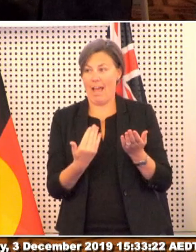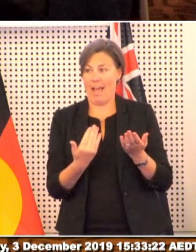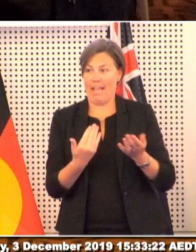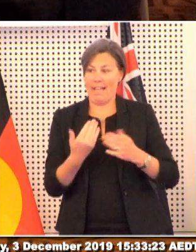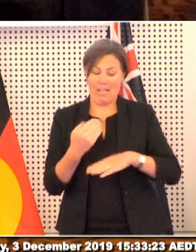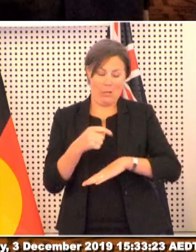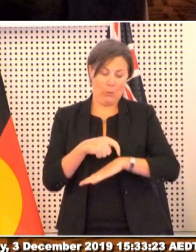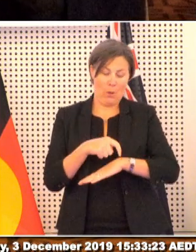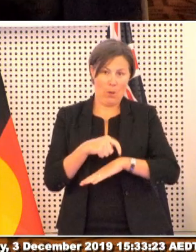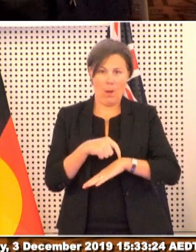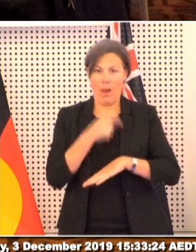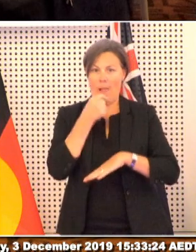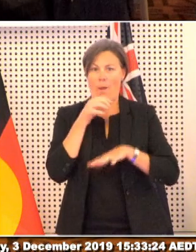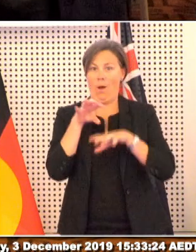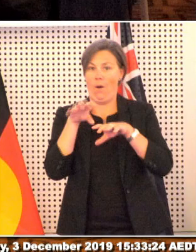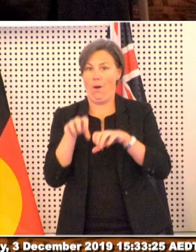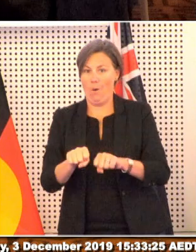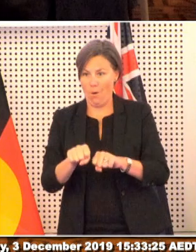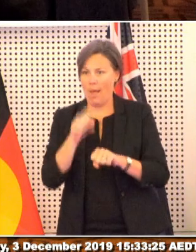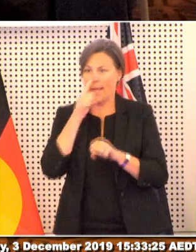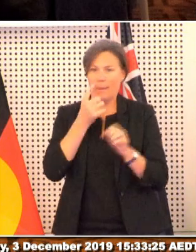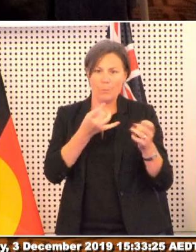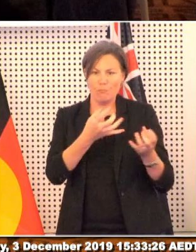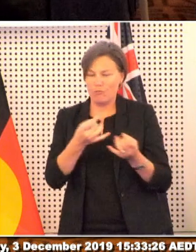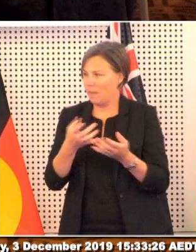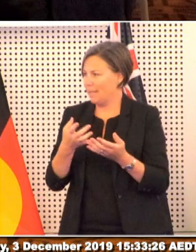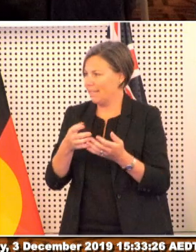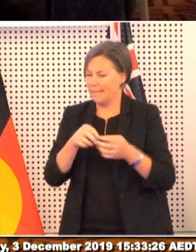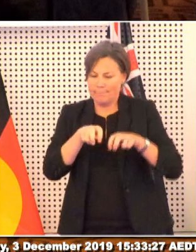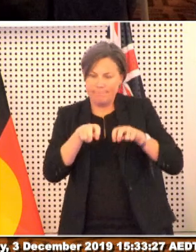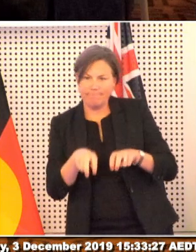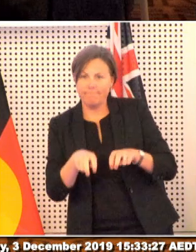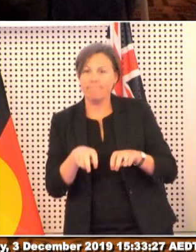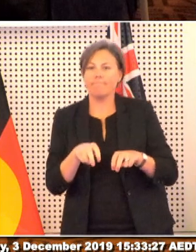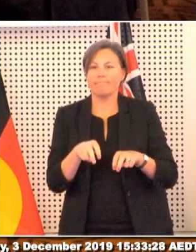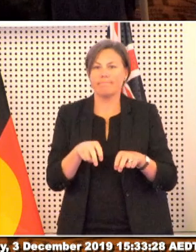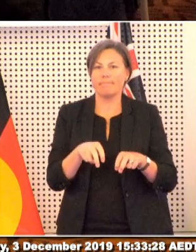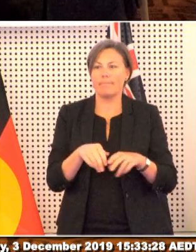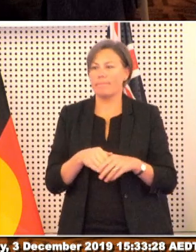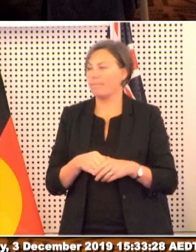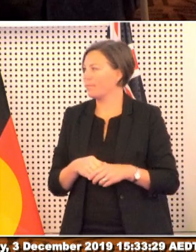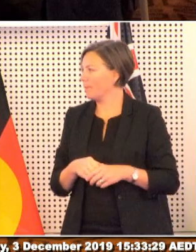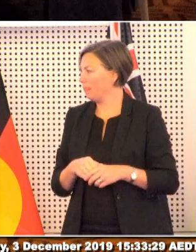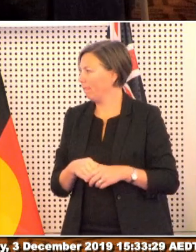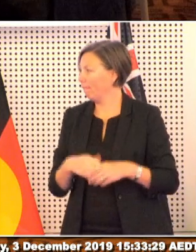just so we can assemble the panel and for everyone’s comfort. Once we have our tiny panel in place, how long will it take,